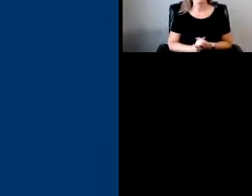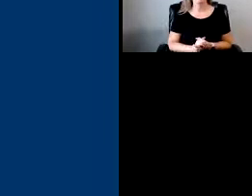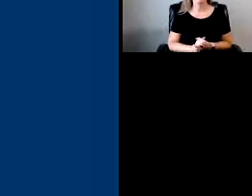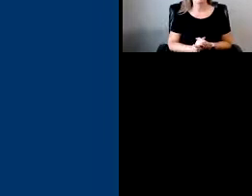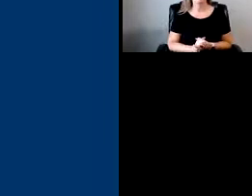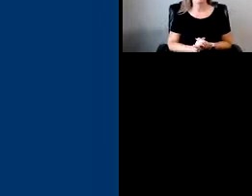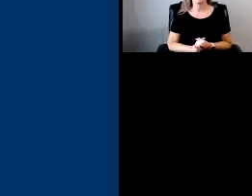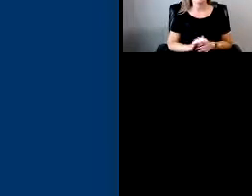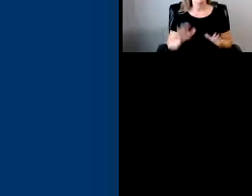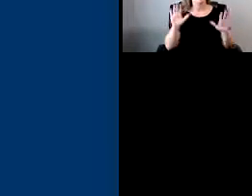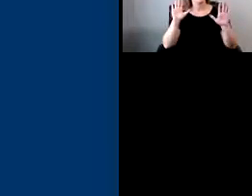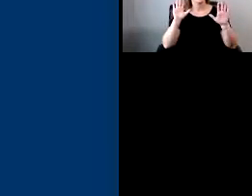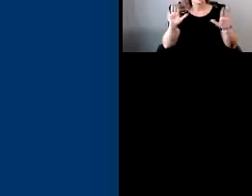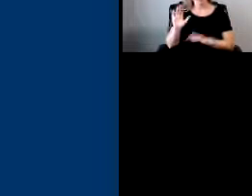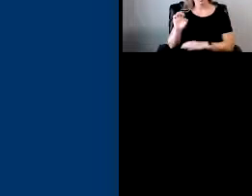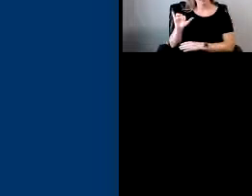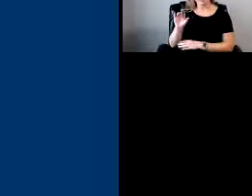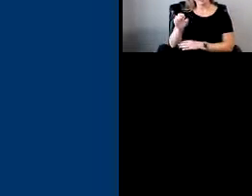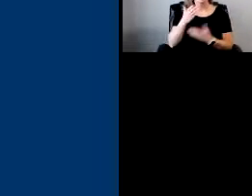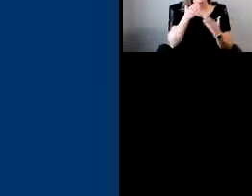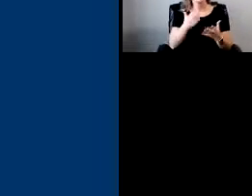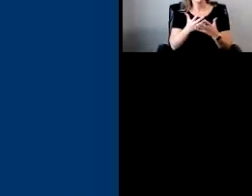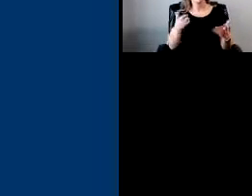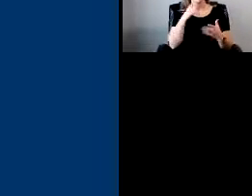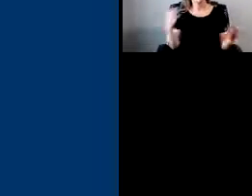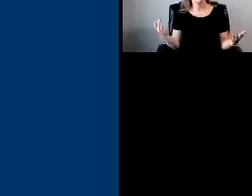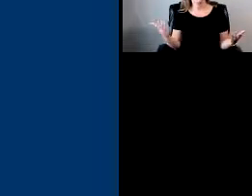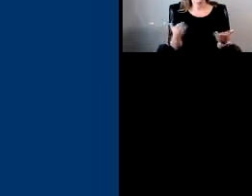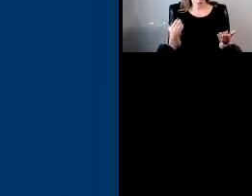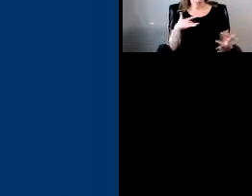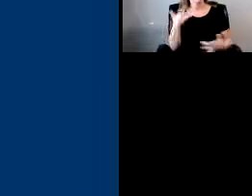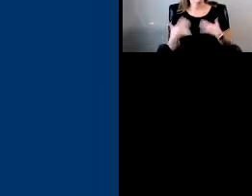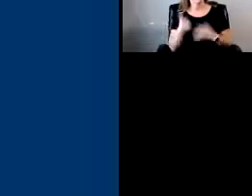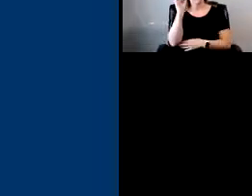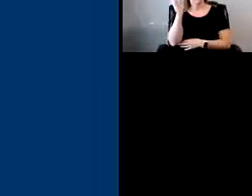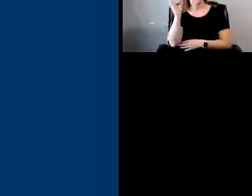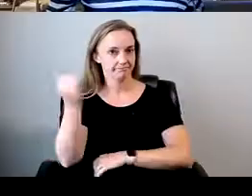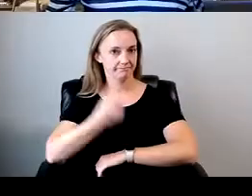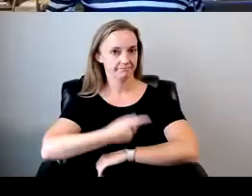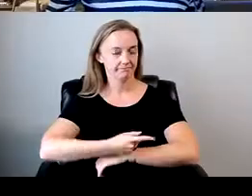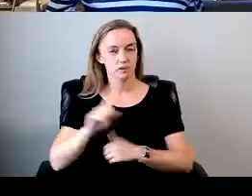Great, well, thank you so much for being here. We're excited to talk with you today. First order of business,